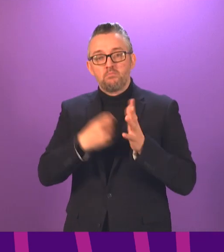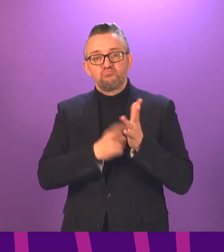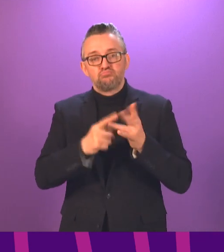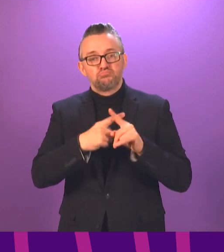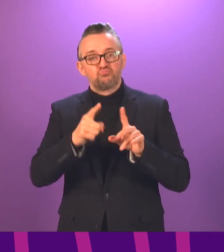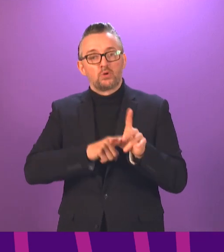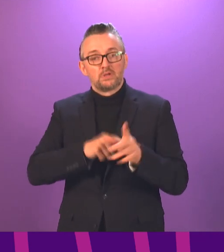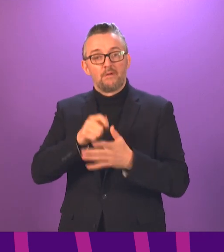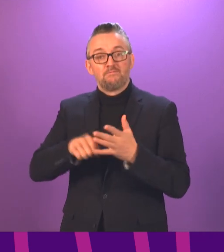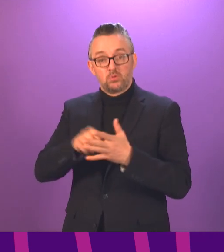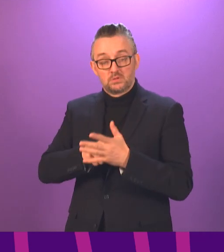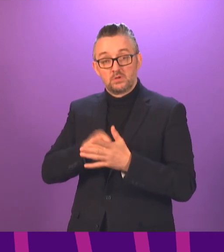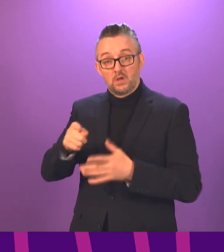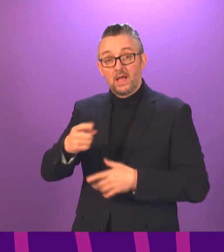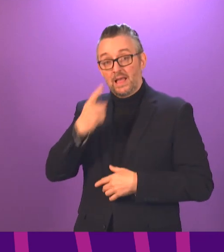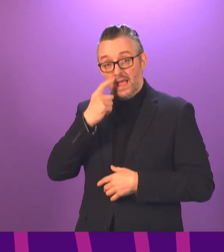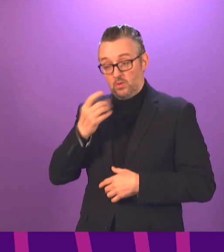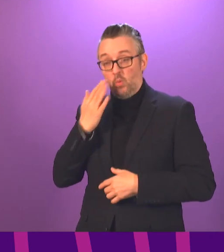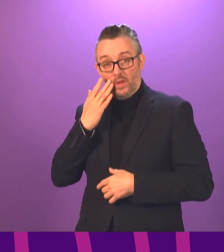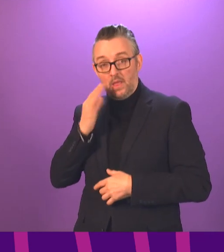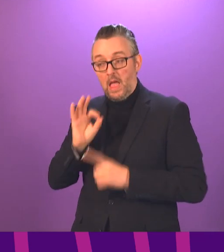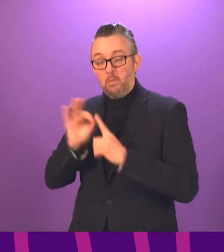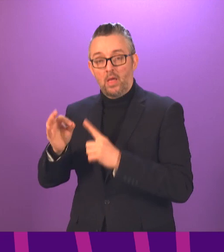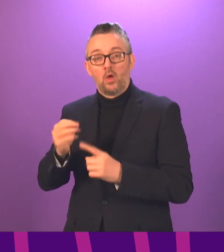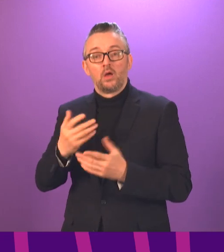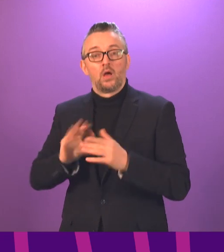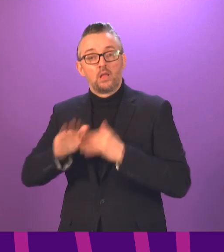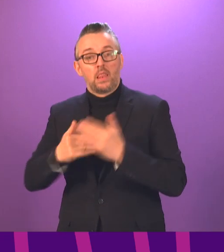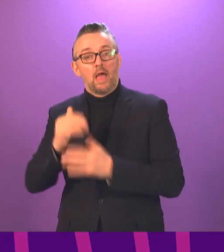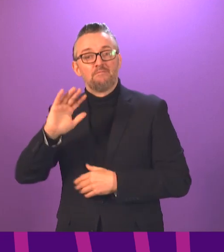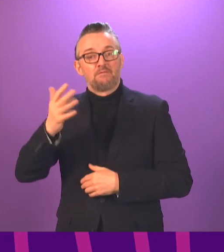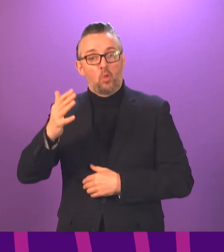available until 5 pm on the day of poll. In addition, legislation that is before